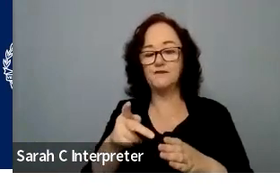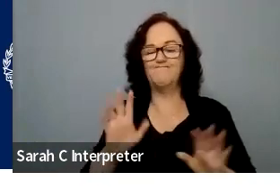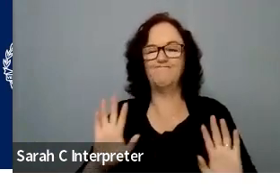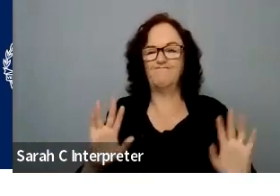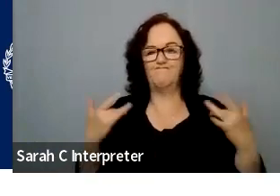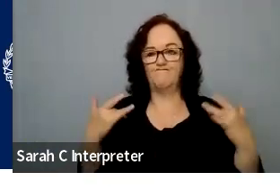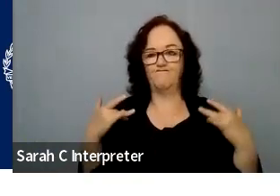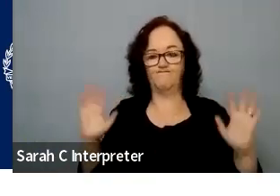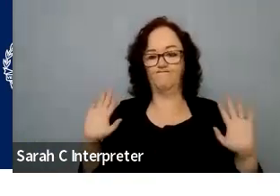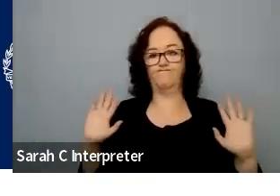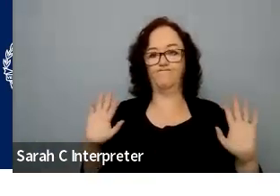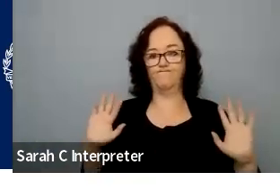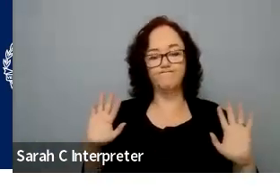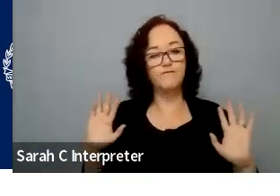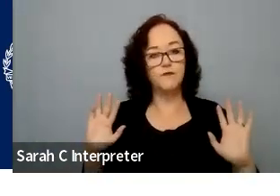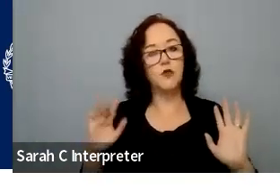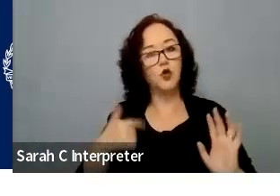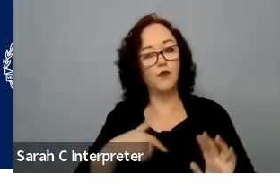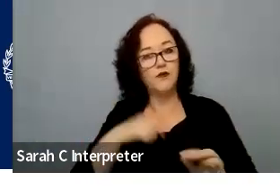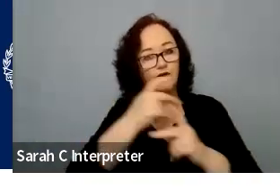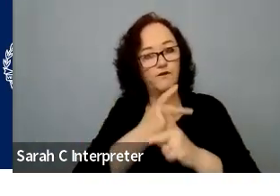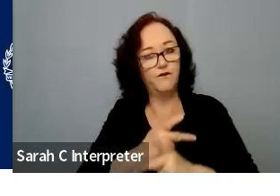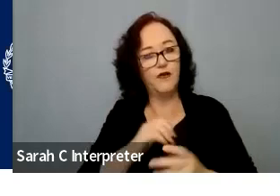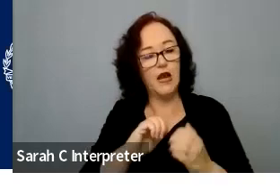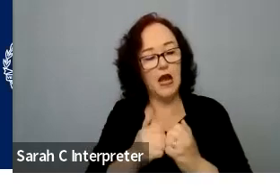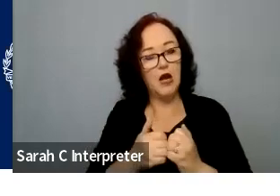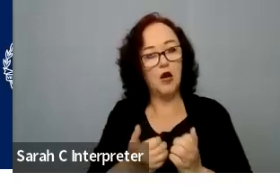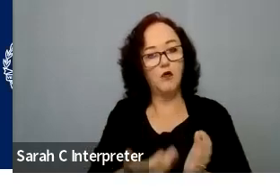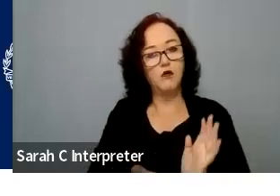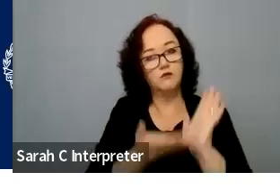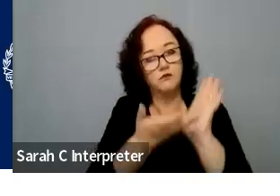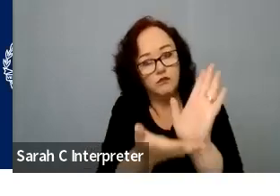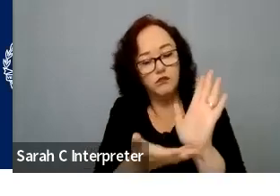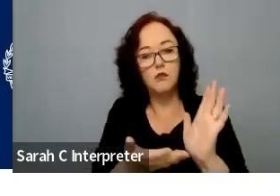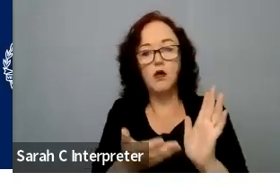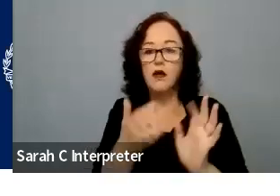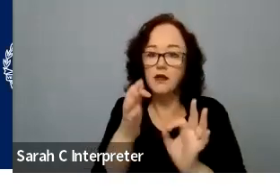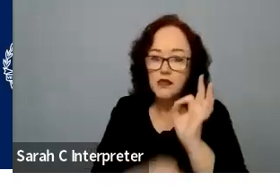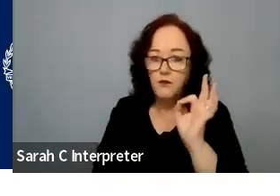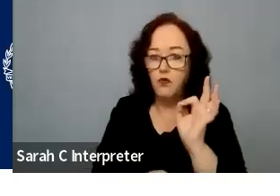figure out a way so that, it is simple enough that it's not a challenge, and so you know,